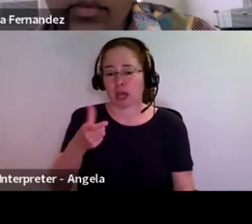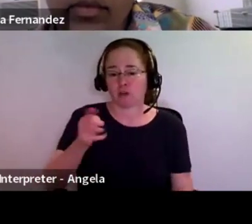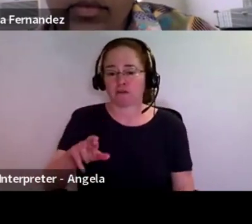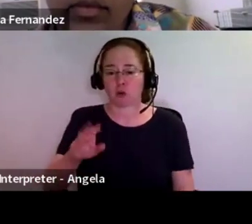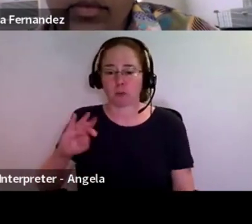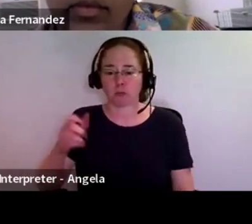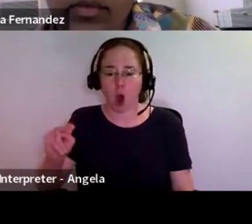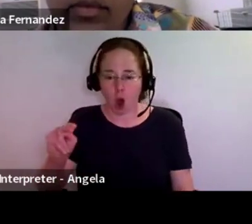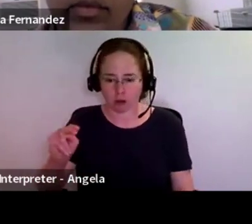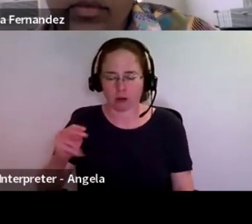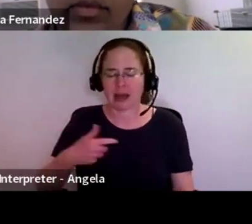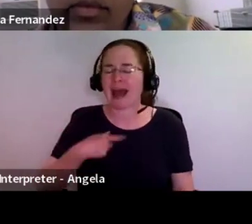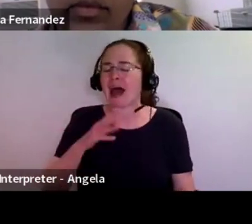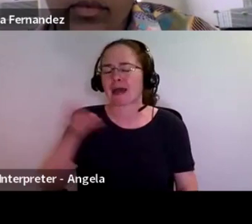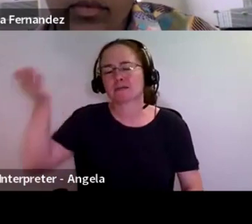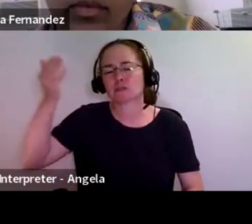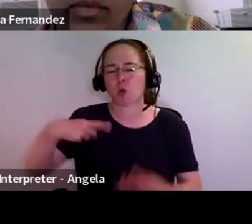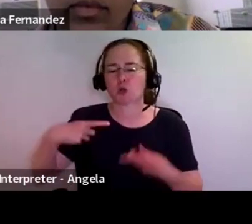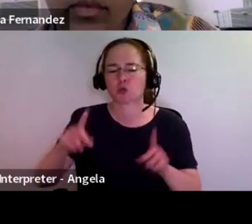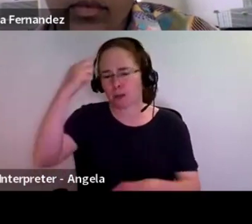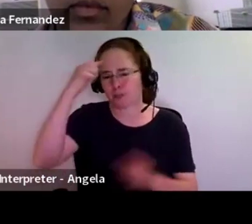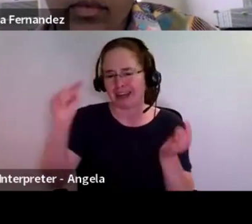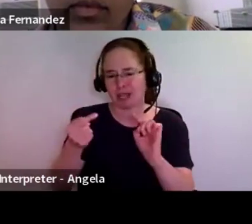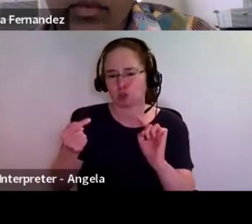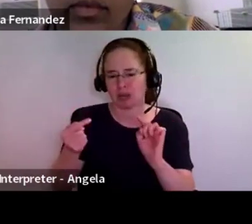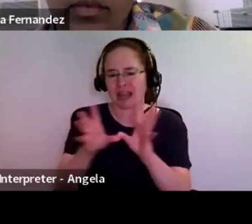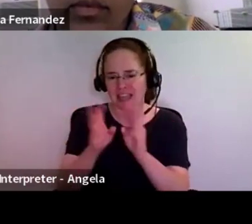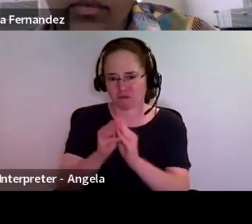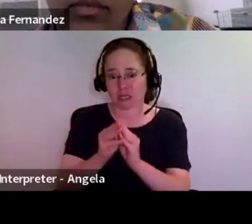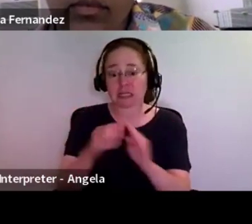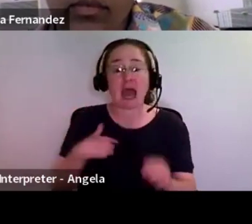spoke at a brand. Injury conference when I was actually homeless, I was on a panel like this, everyone had like, five